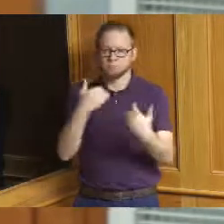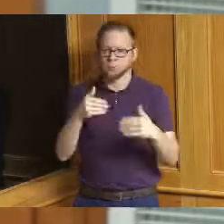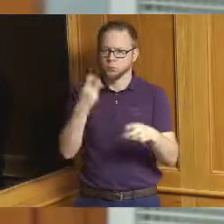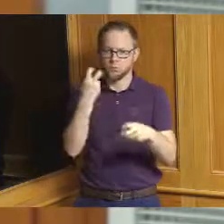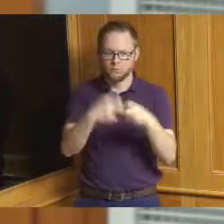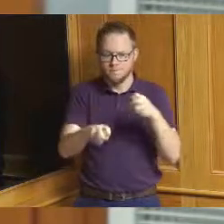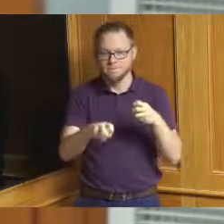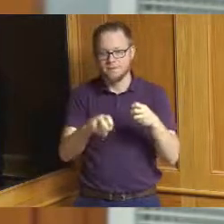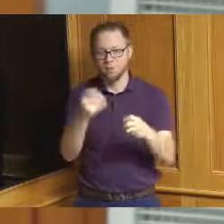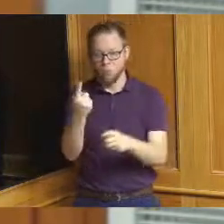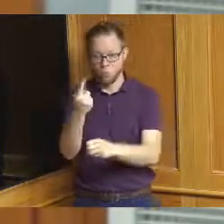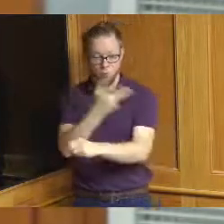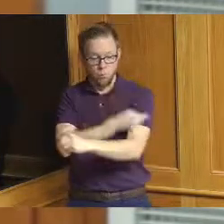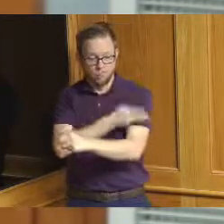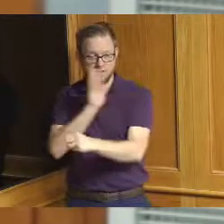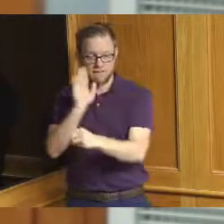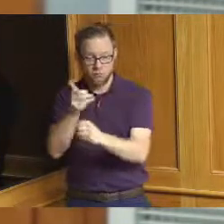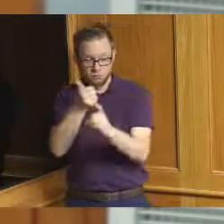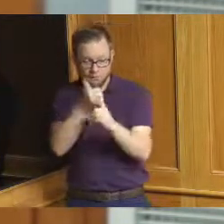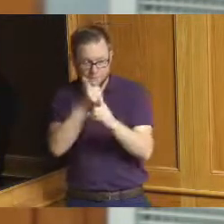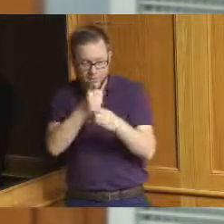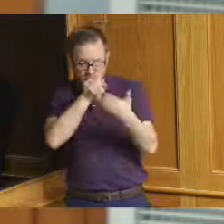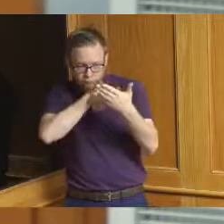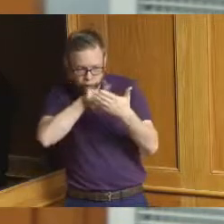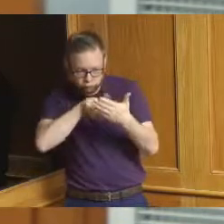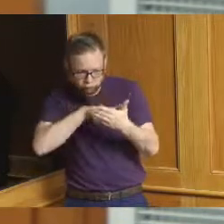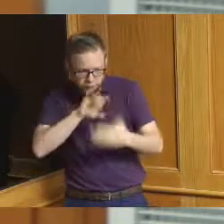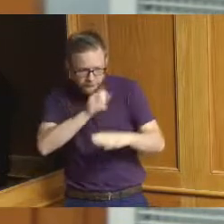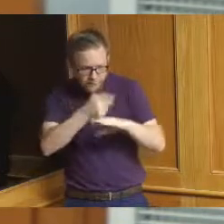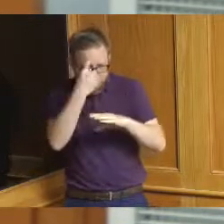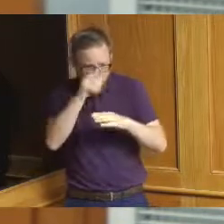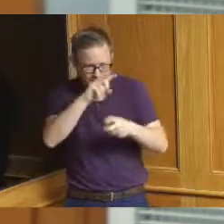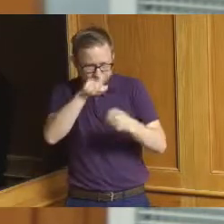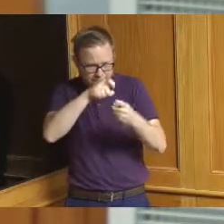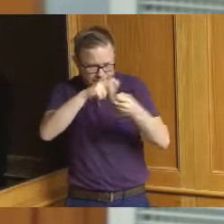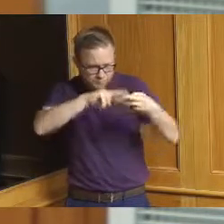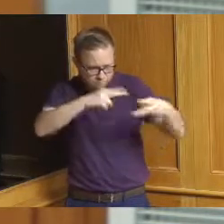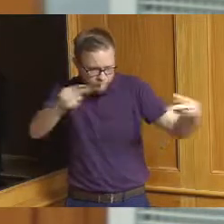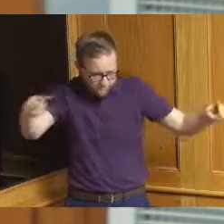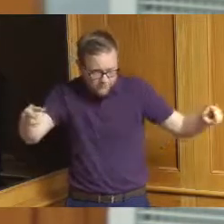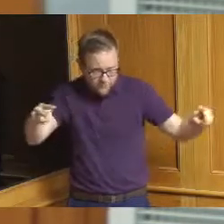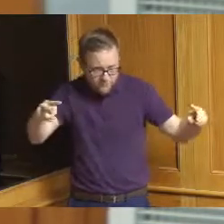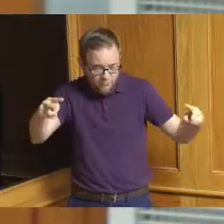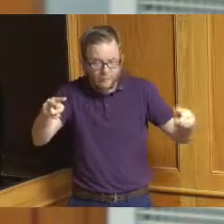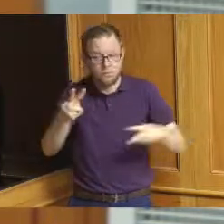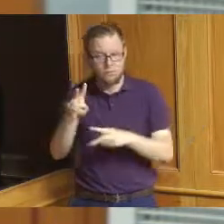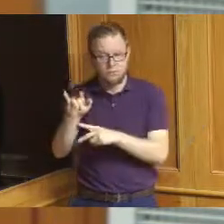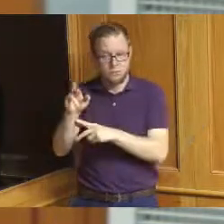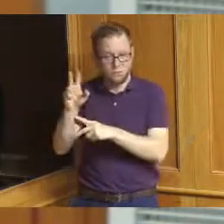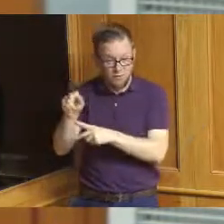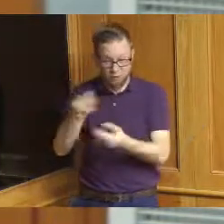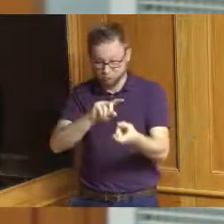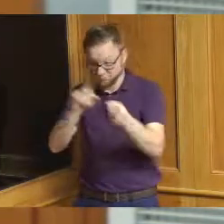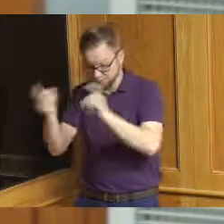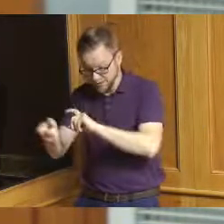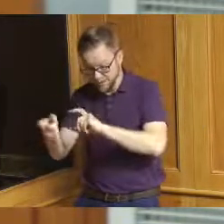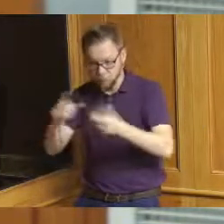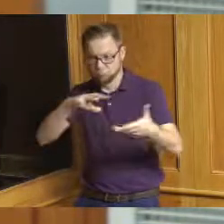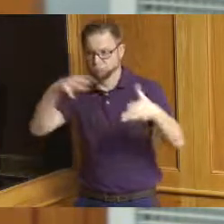against a specific strain of a virus what we're finding with Covid-19 just like the flu it changes